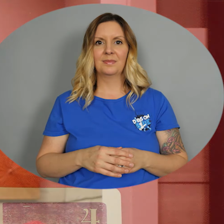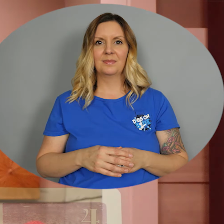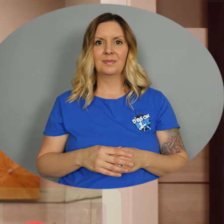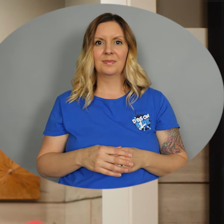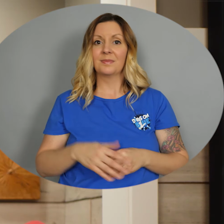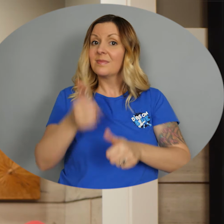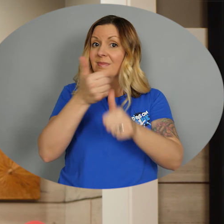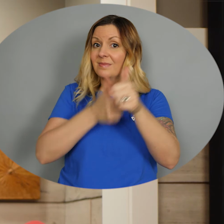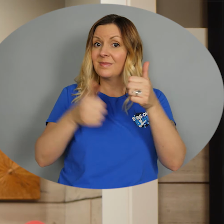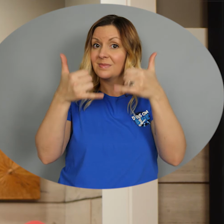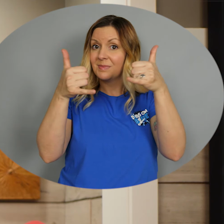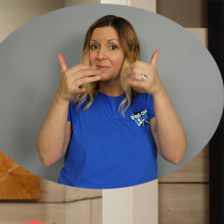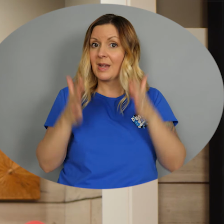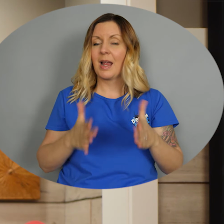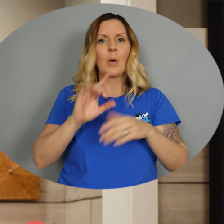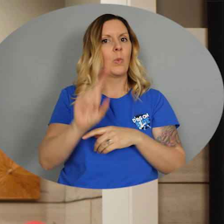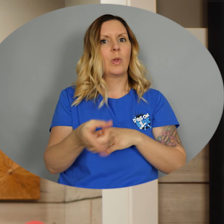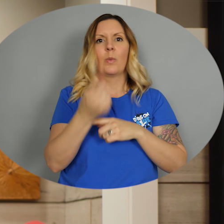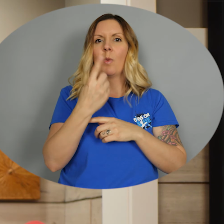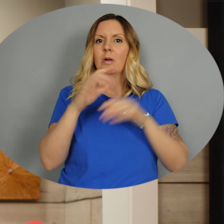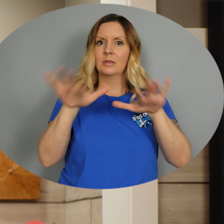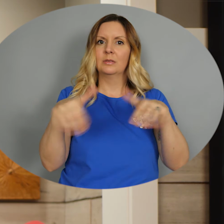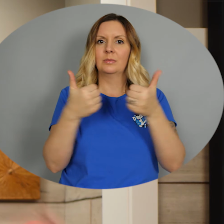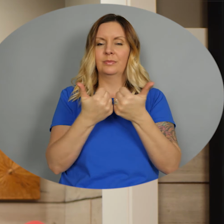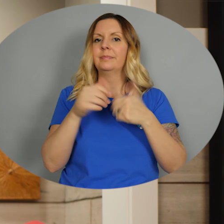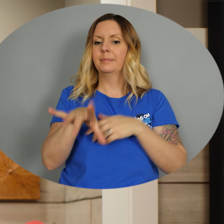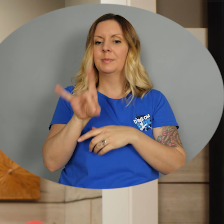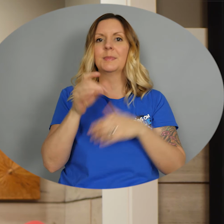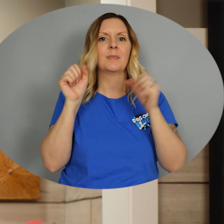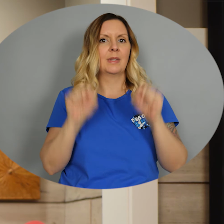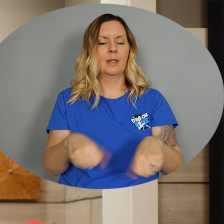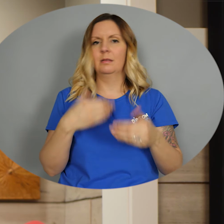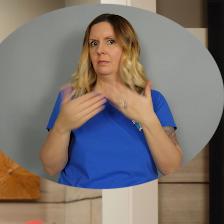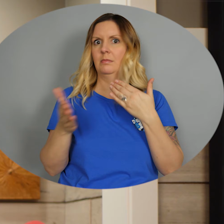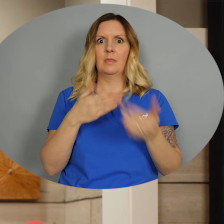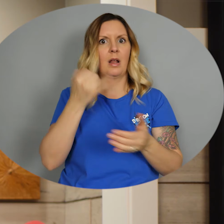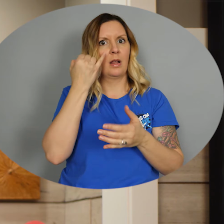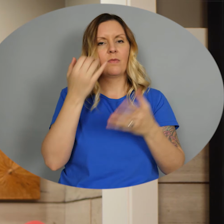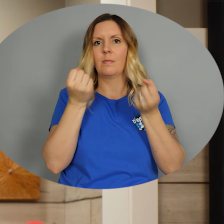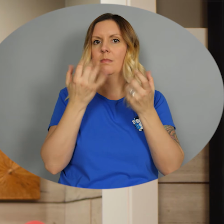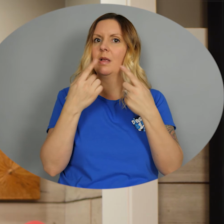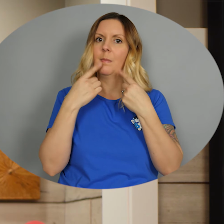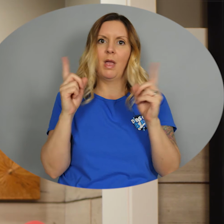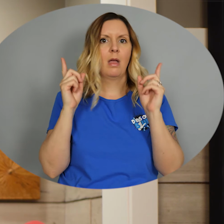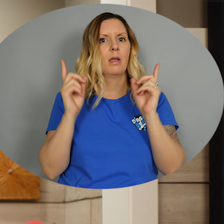Each player can only claim one challenge, even if their word satisfies several. Either